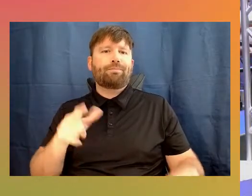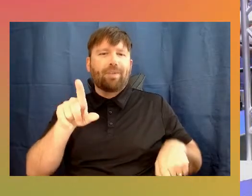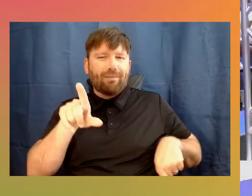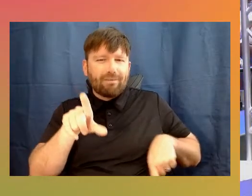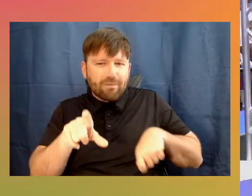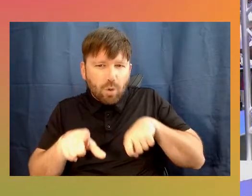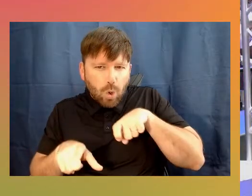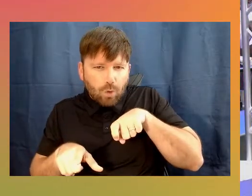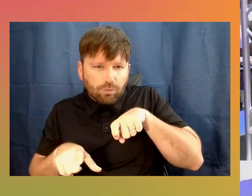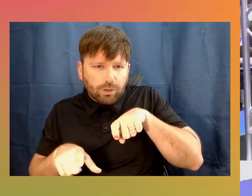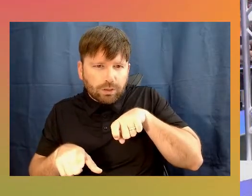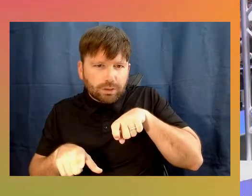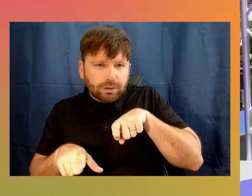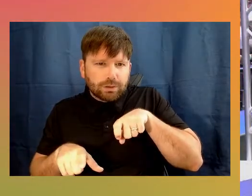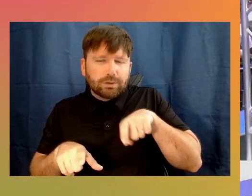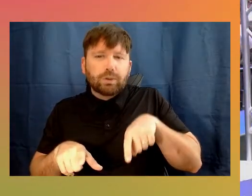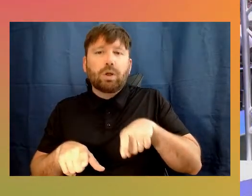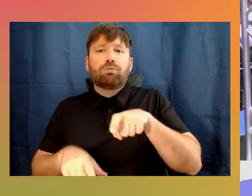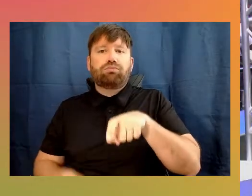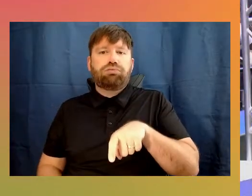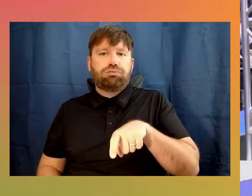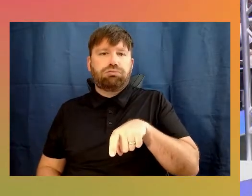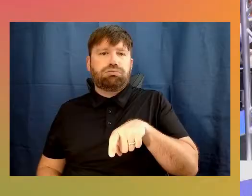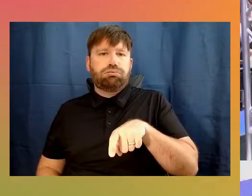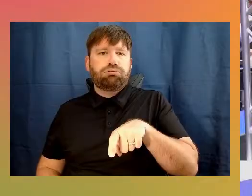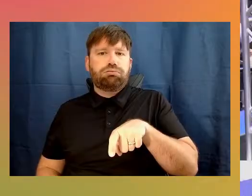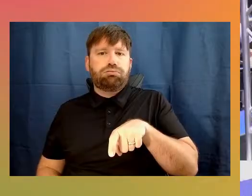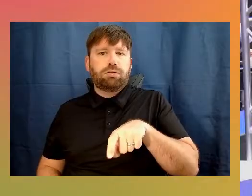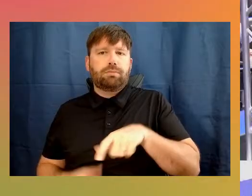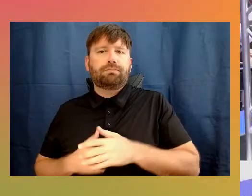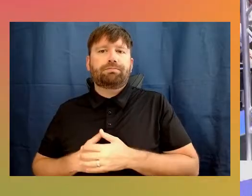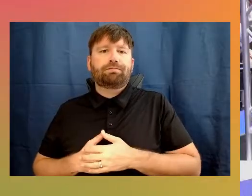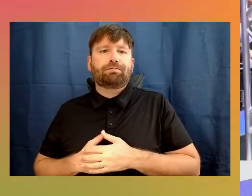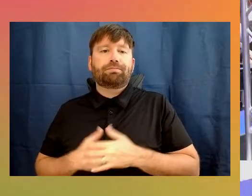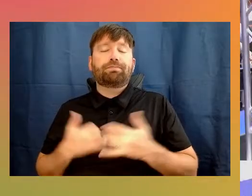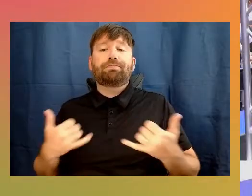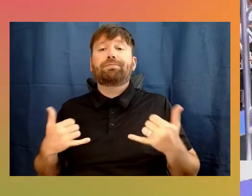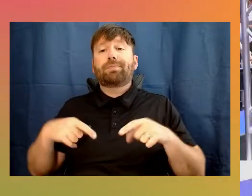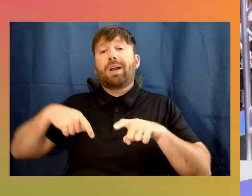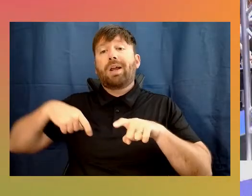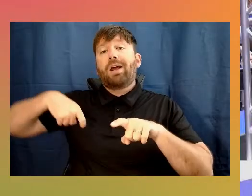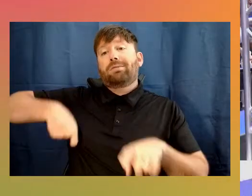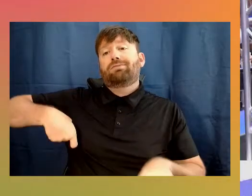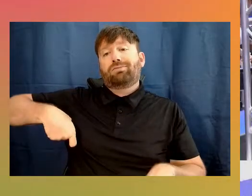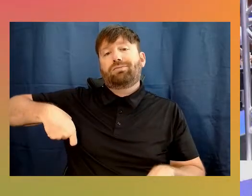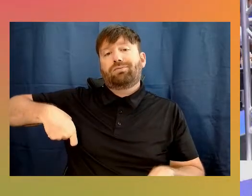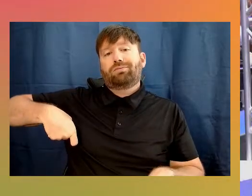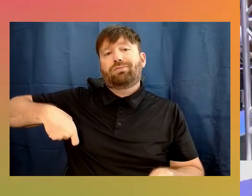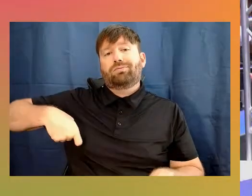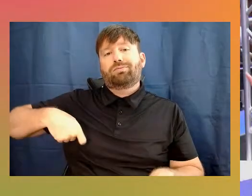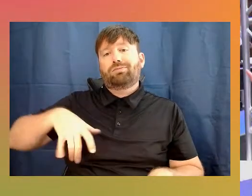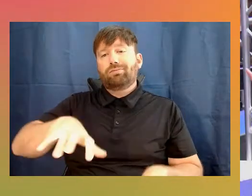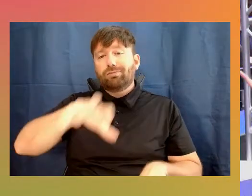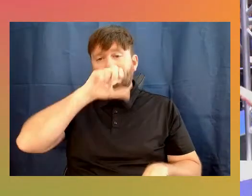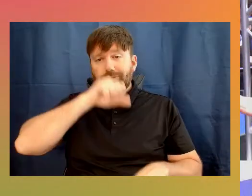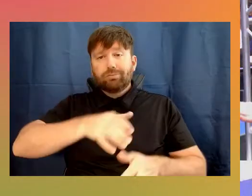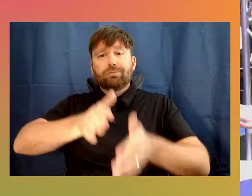YES, NICE.